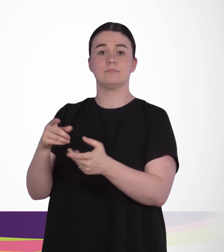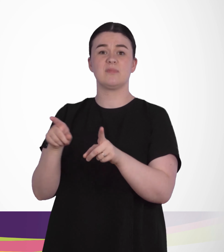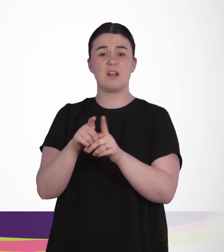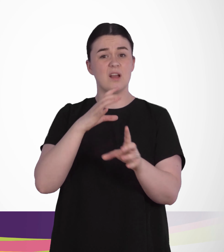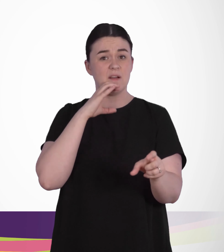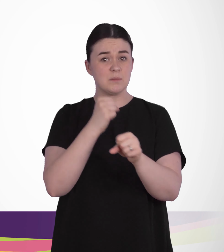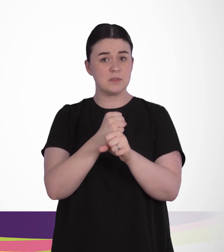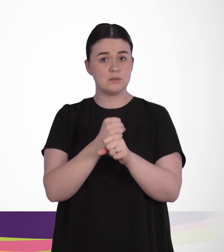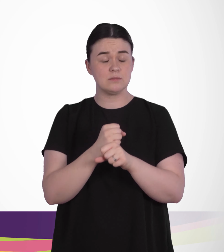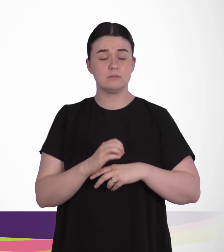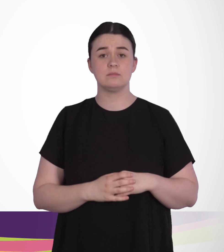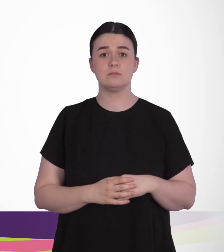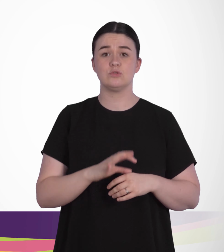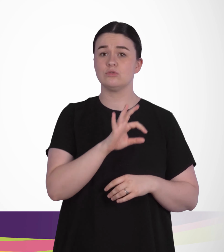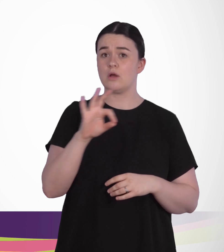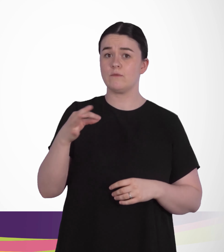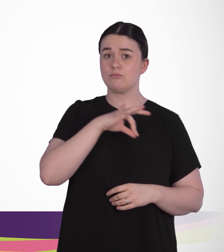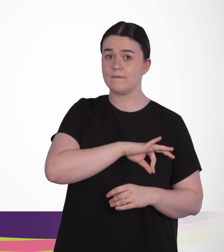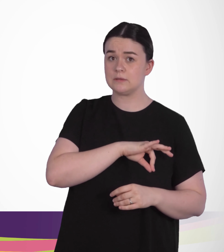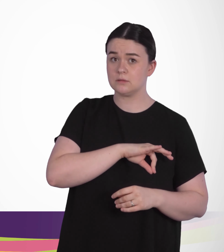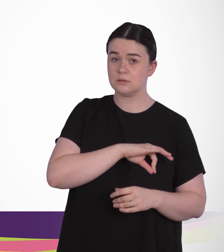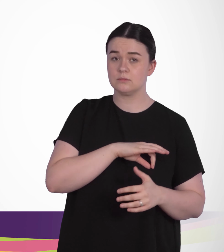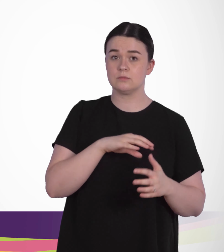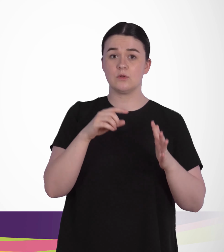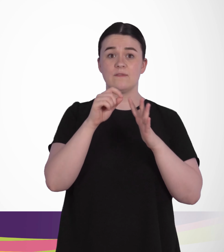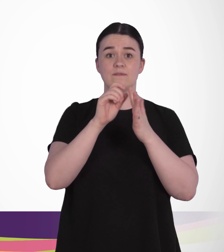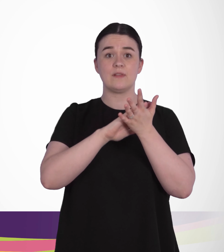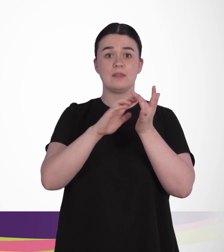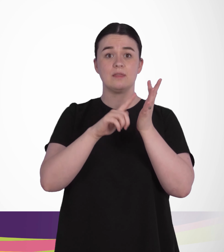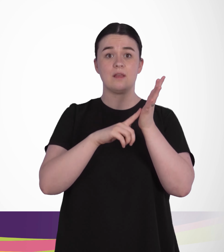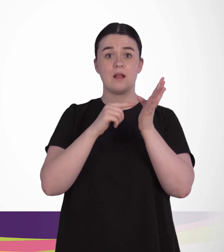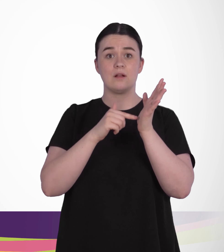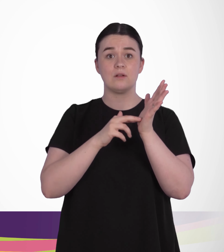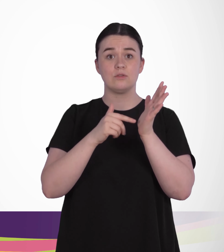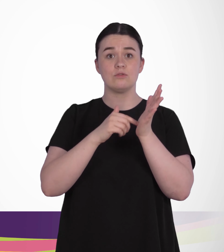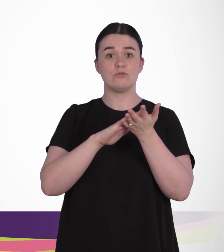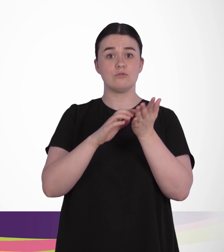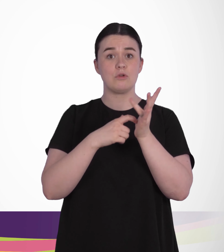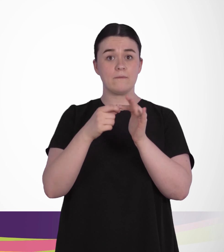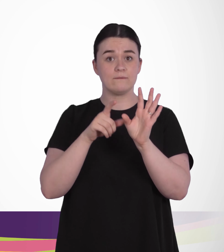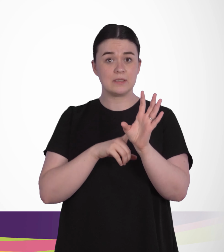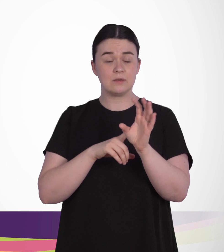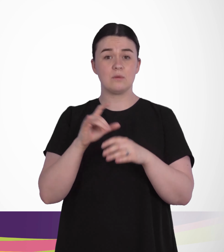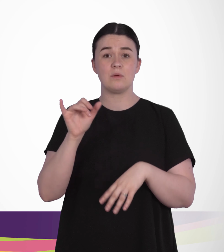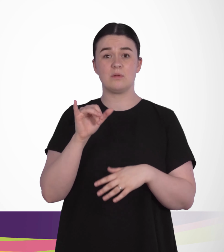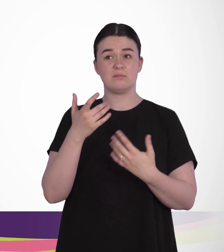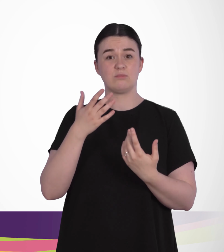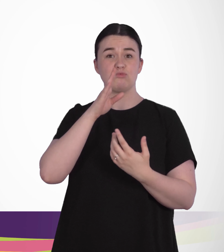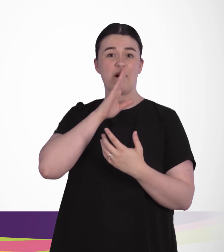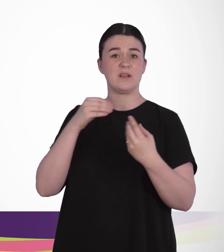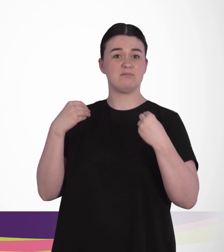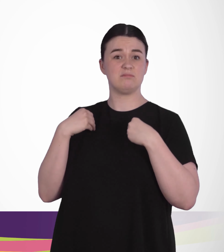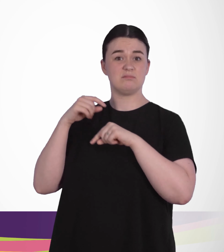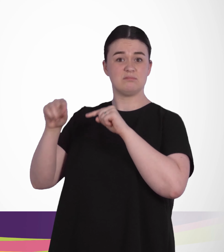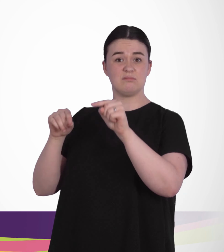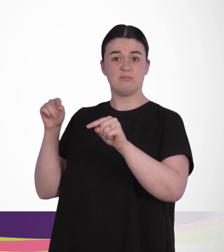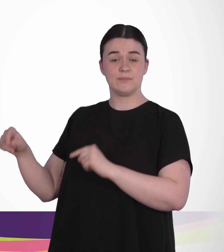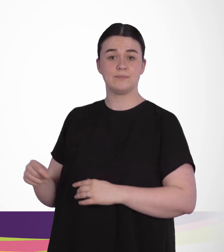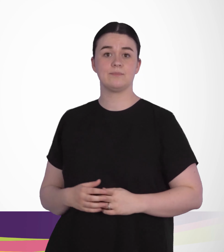(e.g. governments, not-for-profits, philanthropy and the private market).